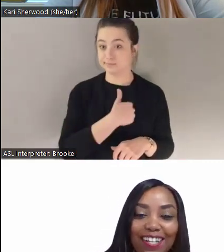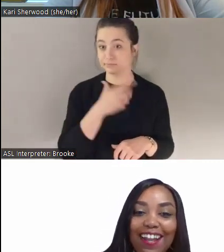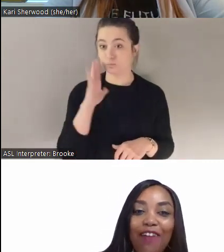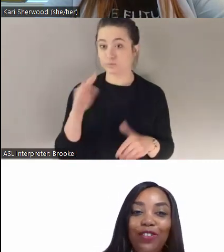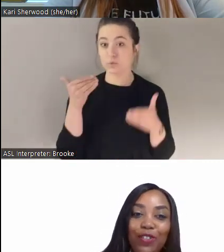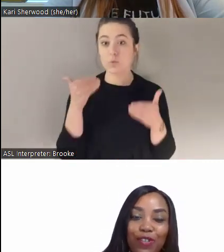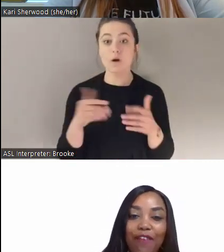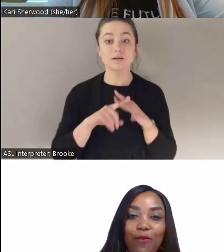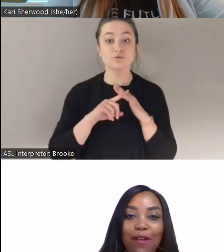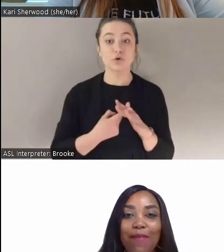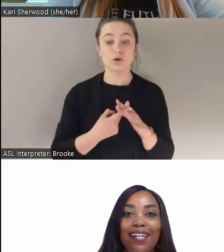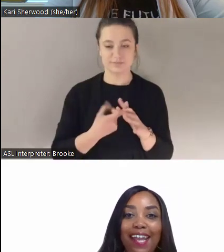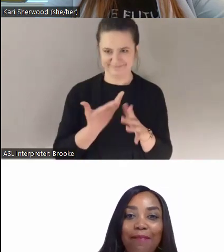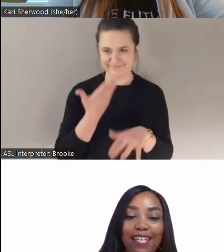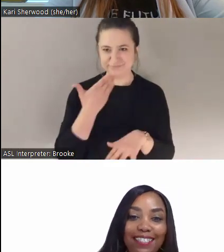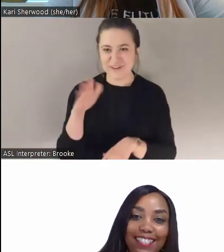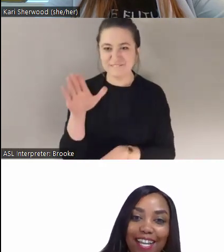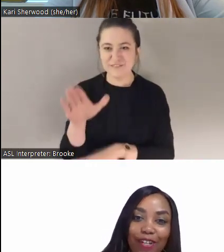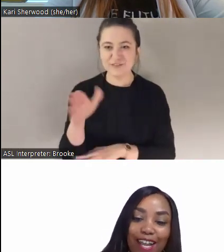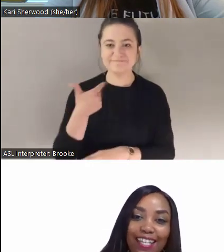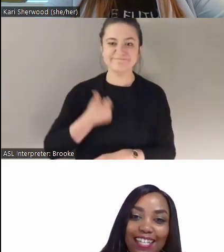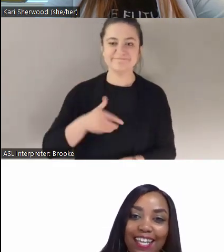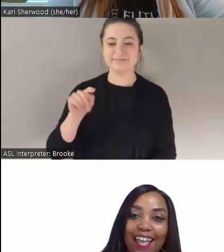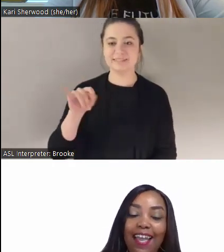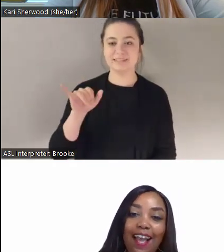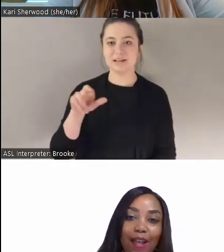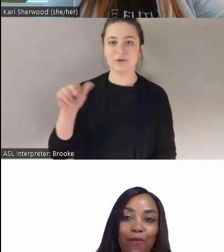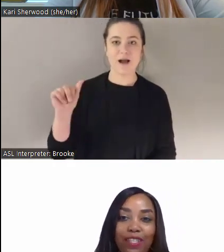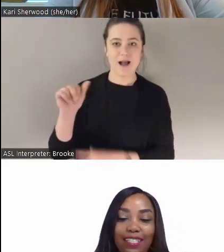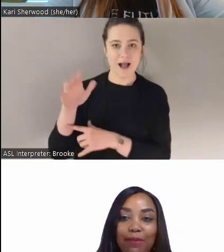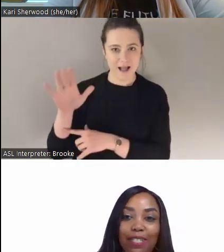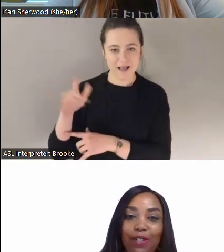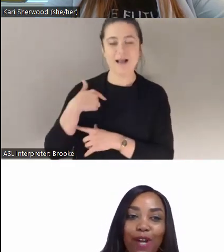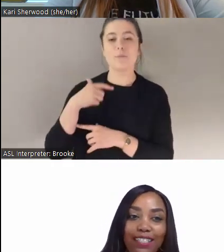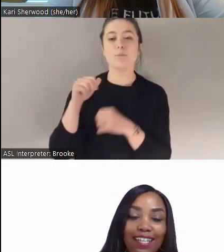ahead and get started. Good afternoon, everyone, my name is Tiara Yakini, I'm with the Disability Rights